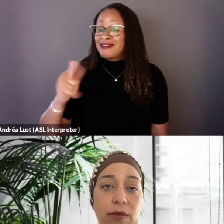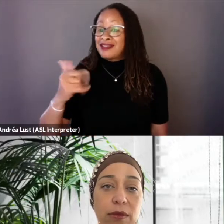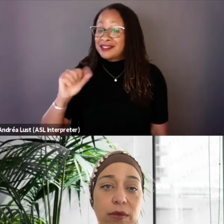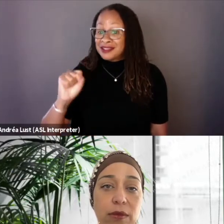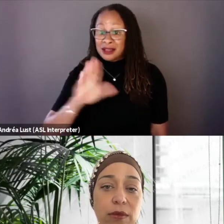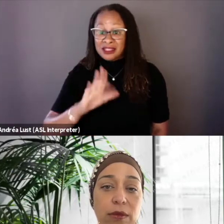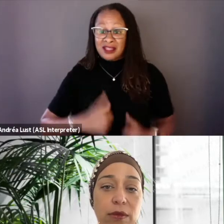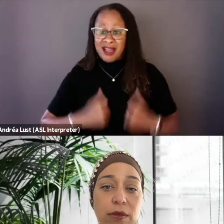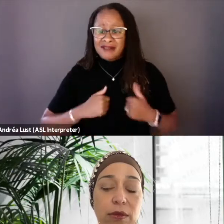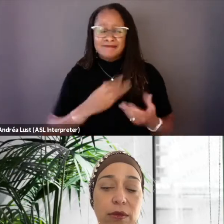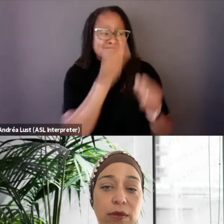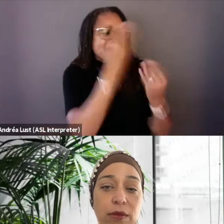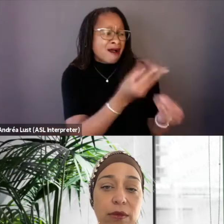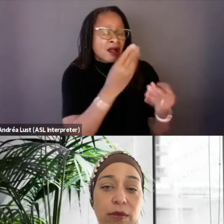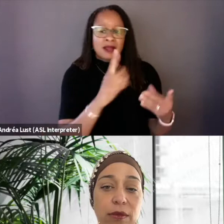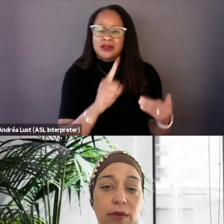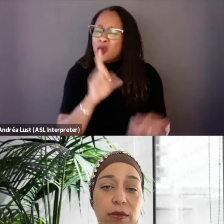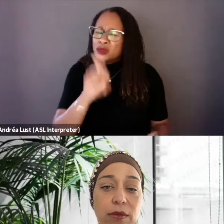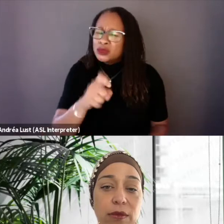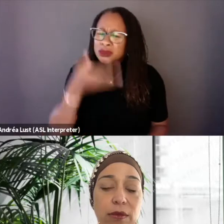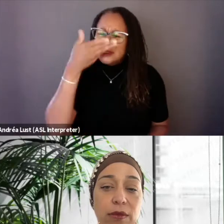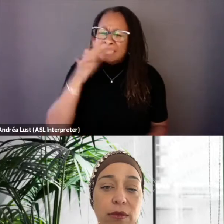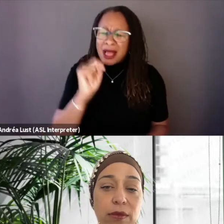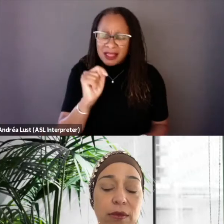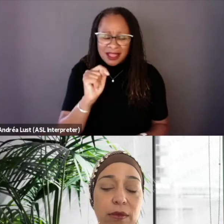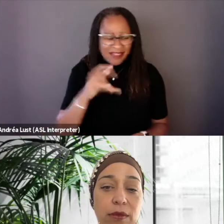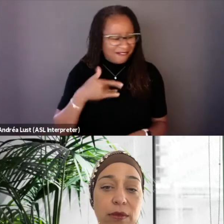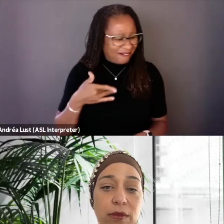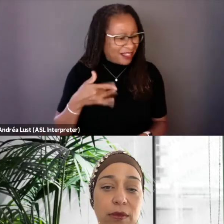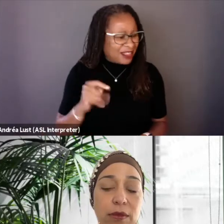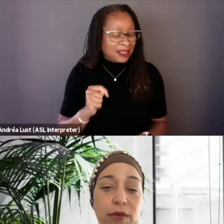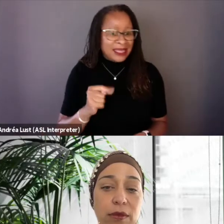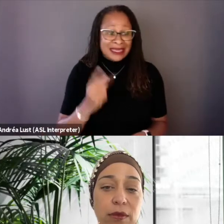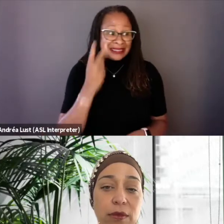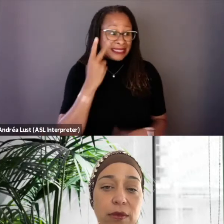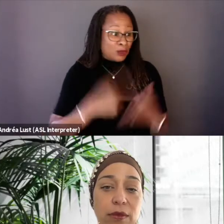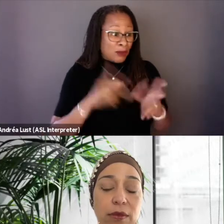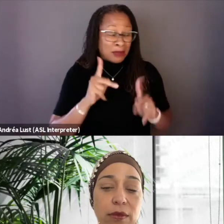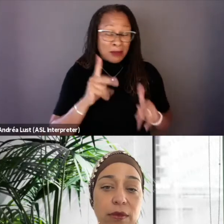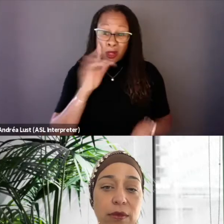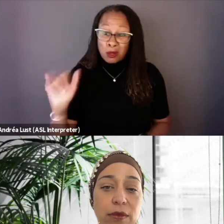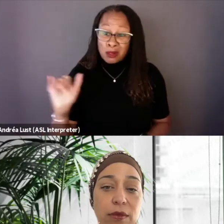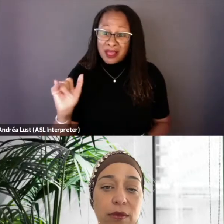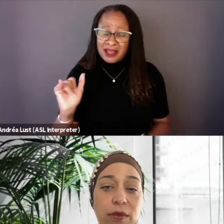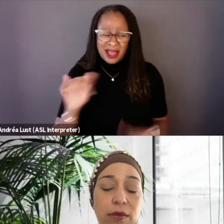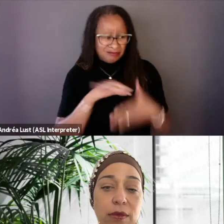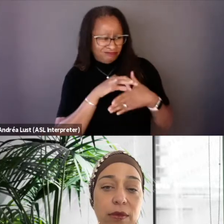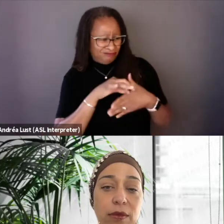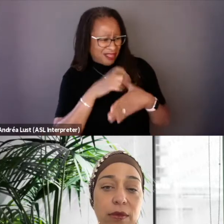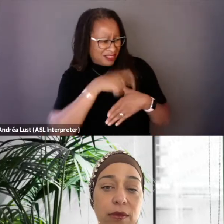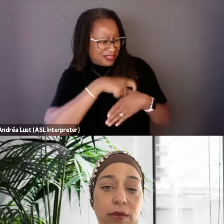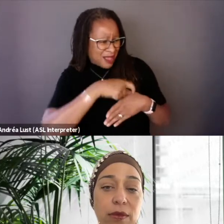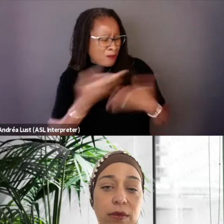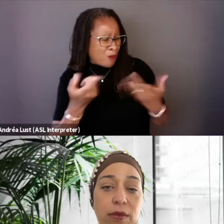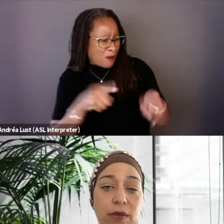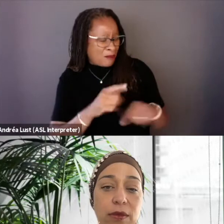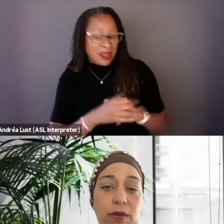you gotta see what people look like, you know, you've got to get the context of the times and you have to be contemporary now